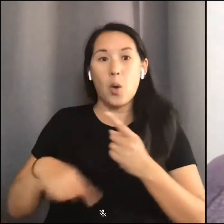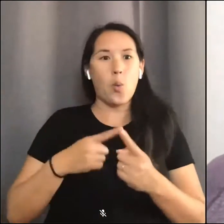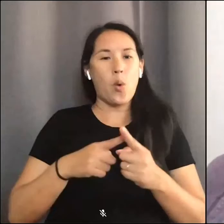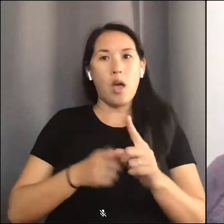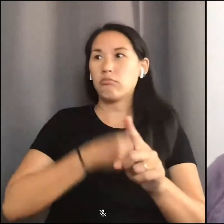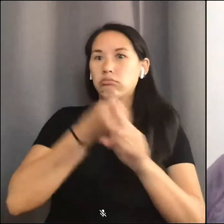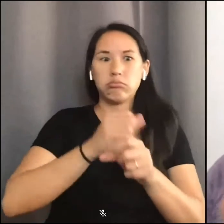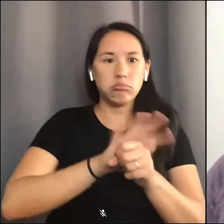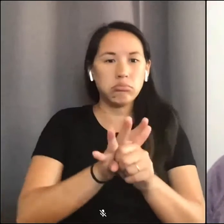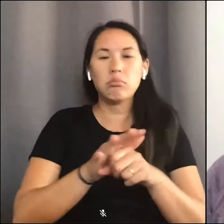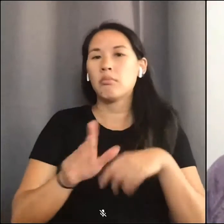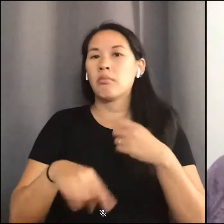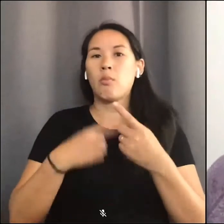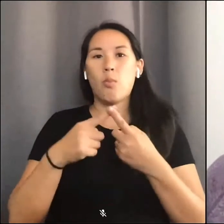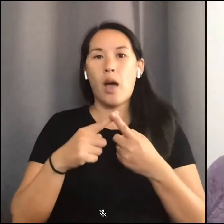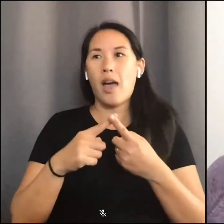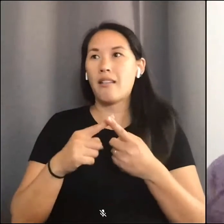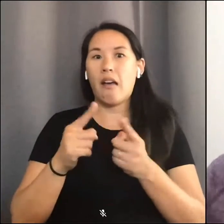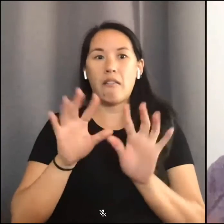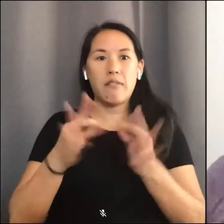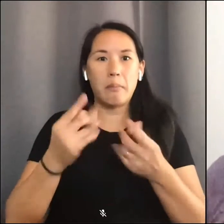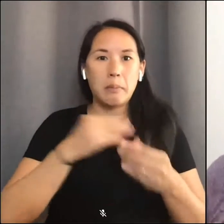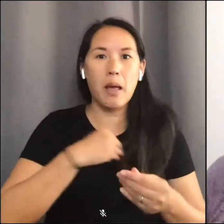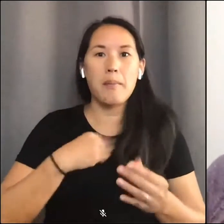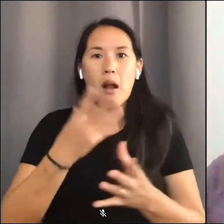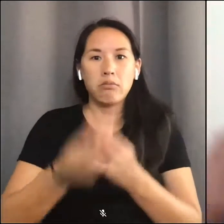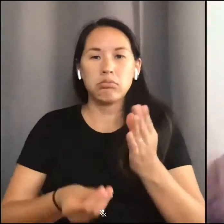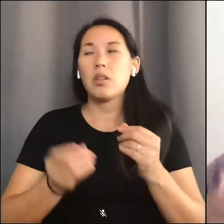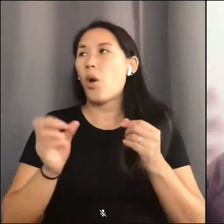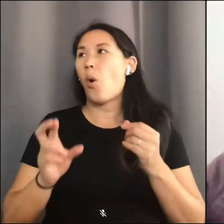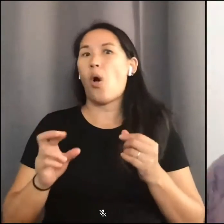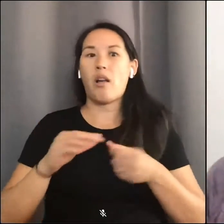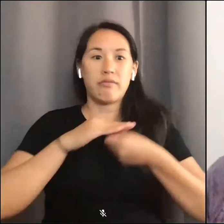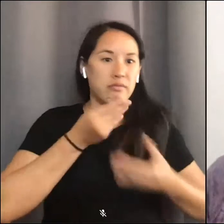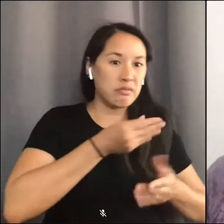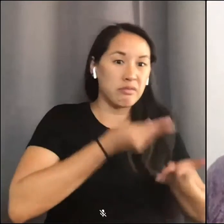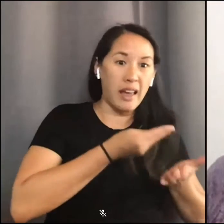or when you have a death in the family or you know stressed about finances all these things um that